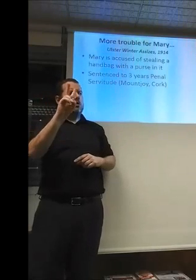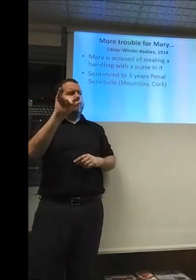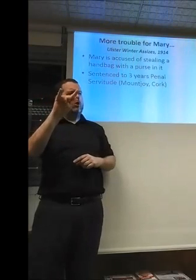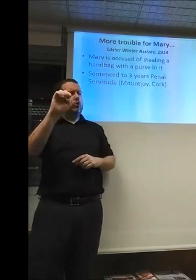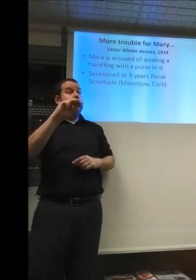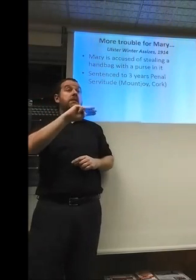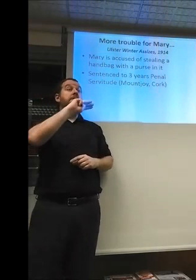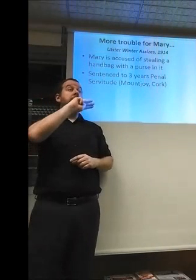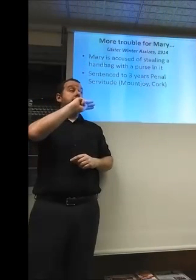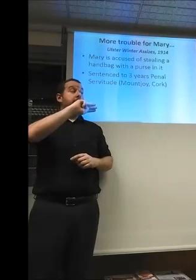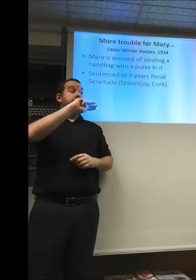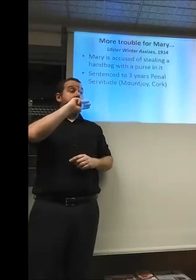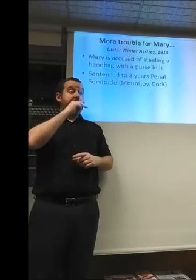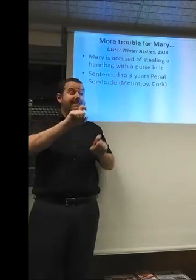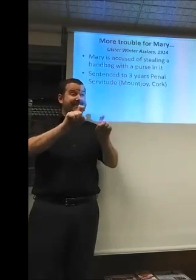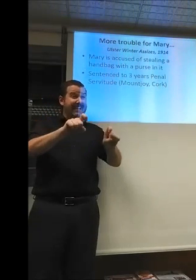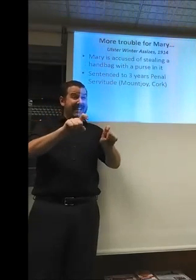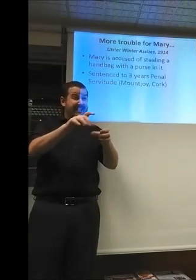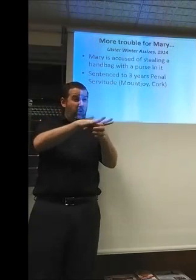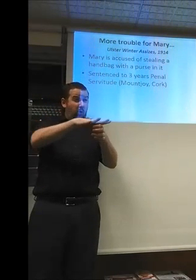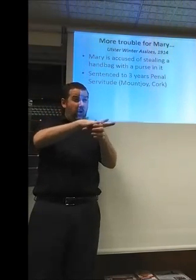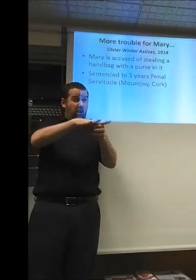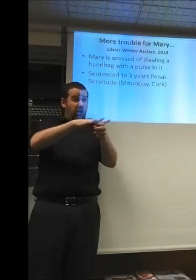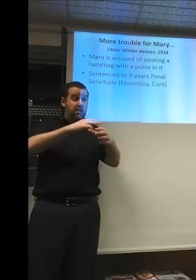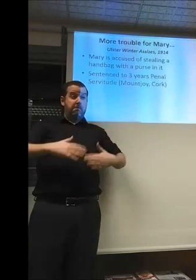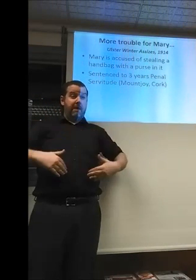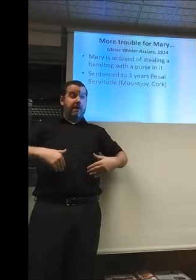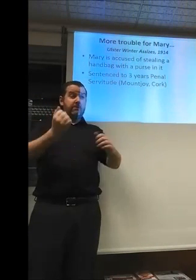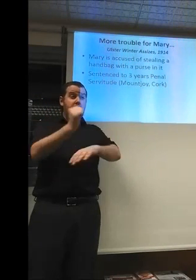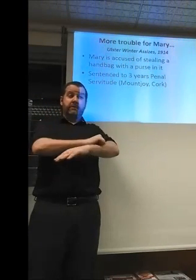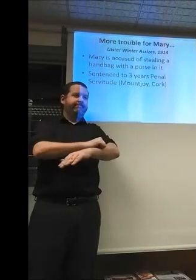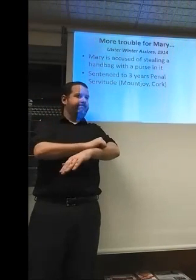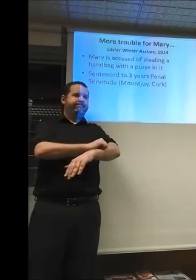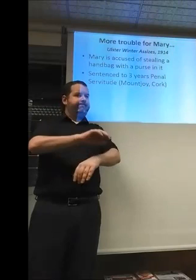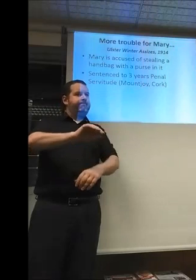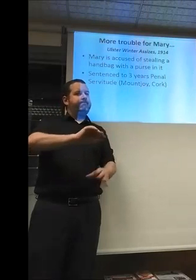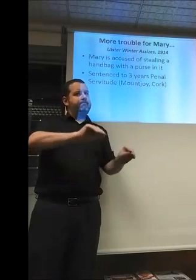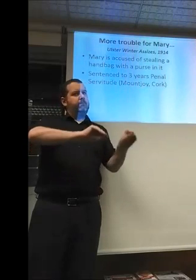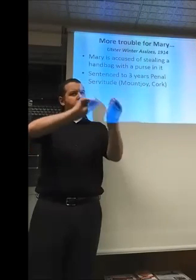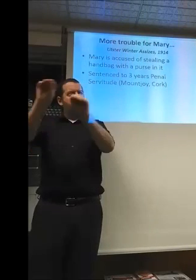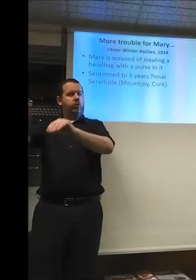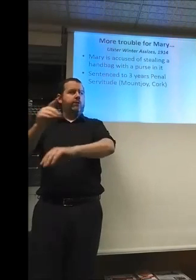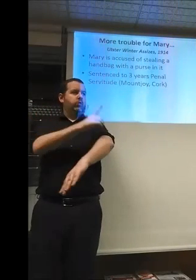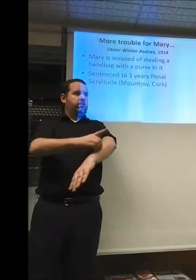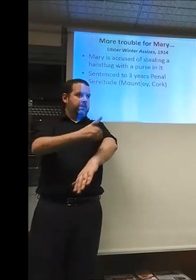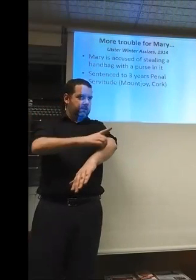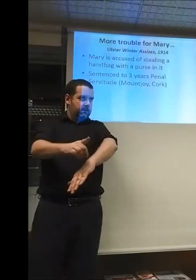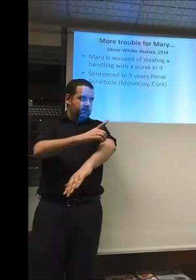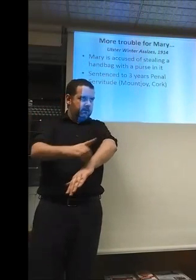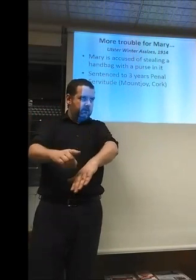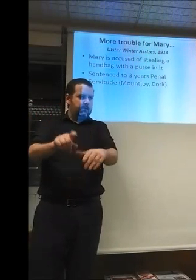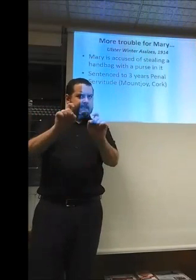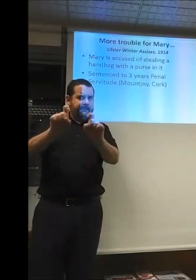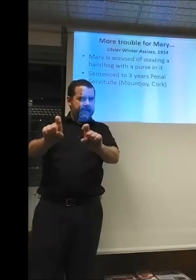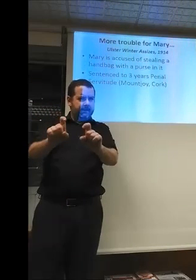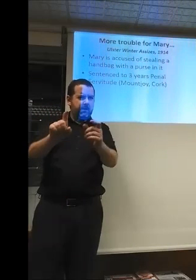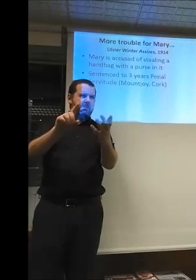free food its very known as a terrible place but Joanna really didn’t have a choice. But then something terrible terrible happened, so we do have a video but first of all do you know where the workhouse is?